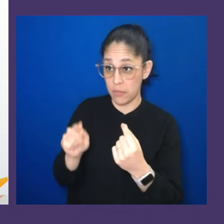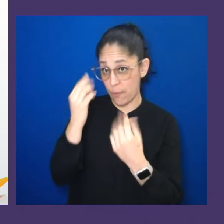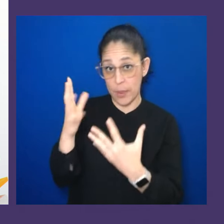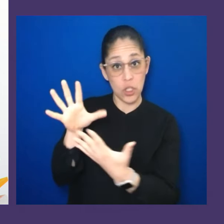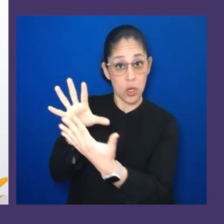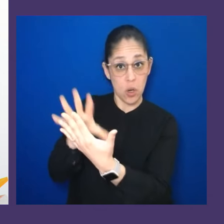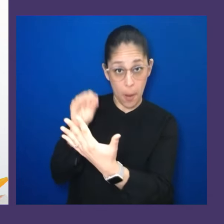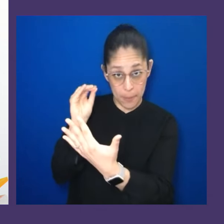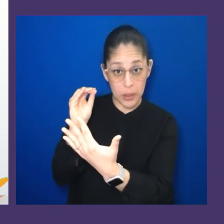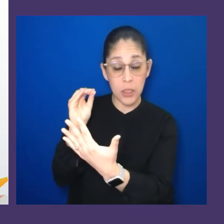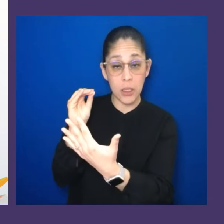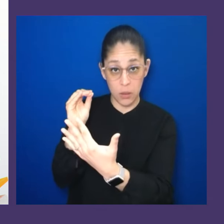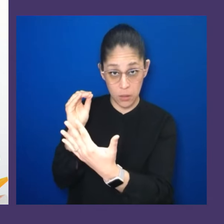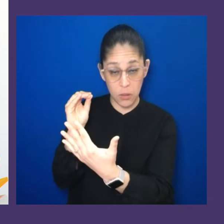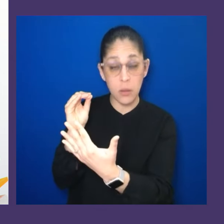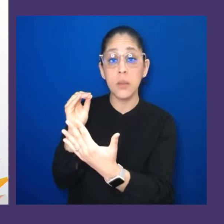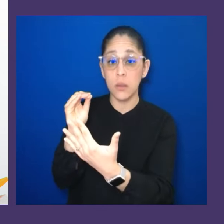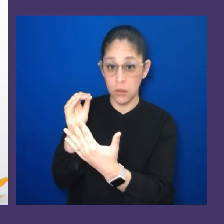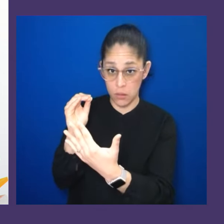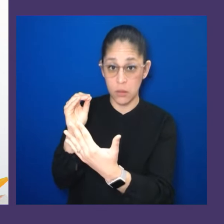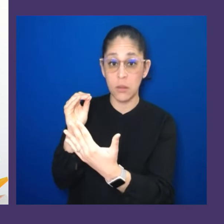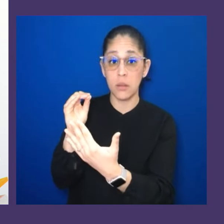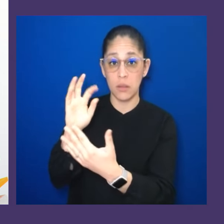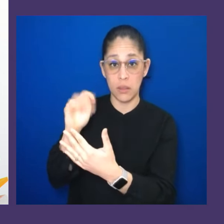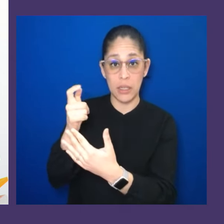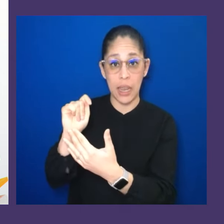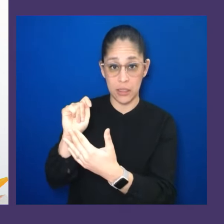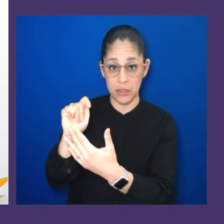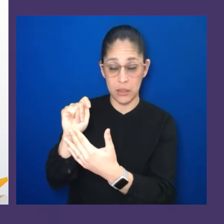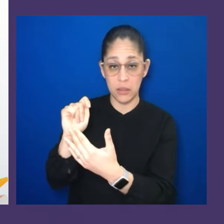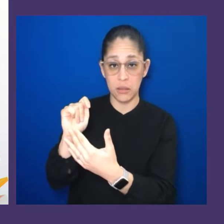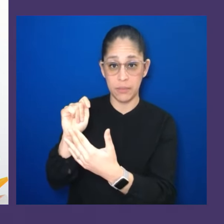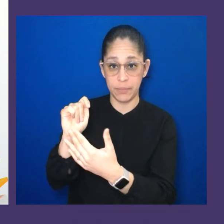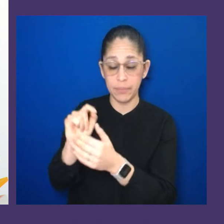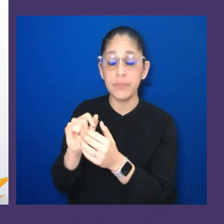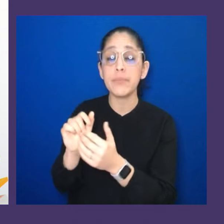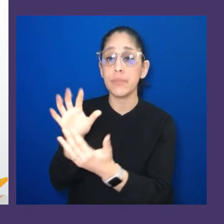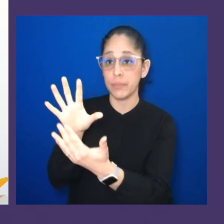Copy attached. . .